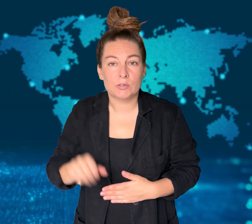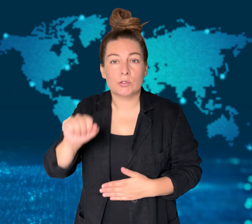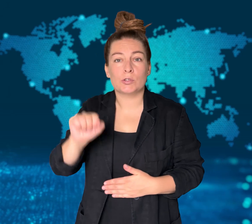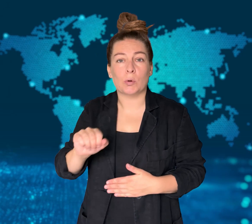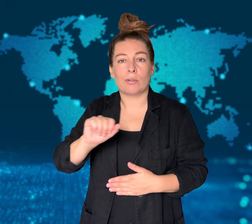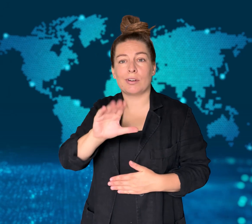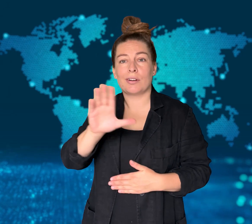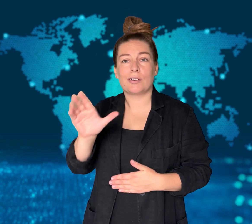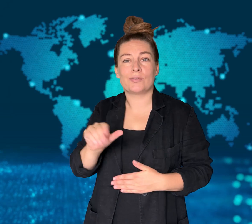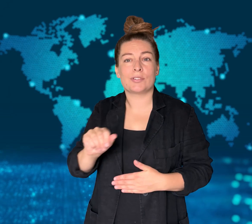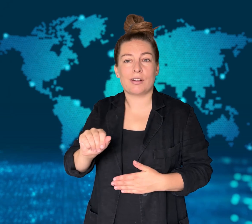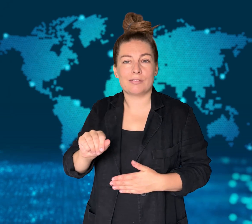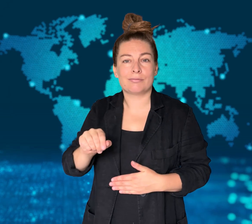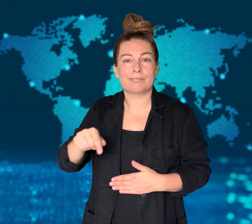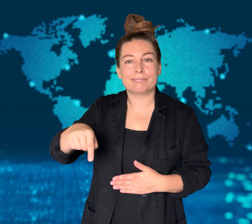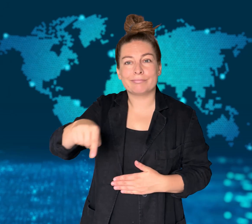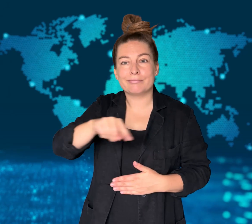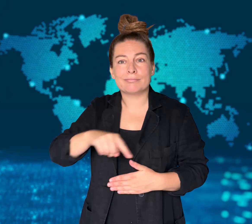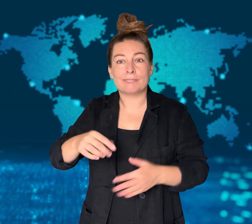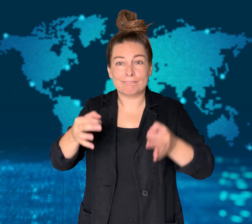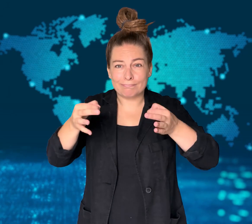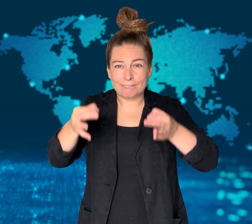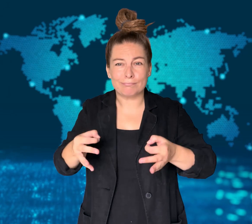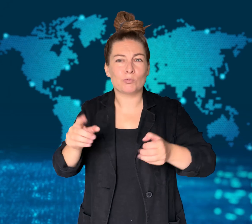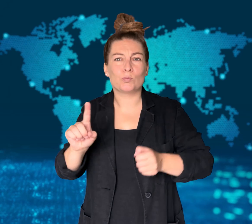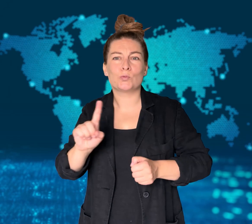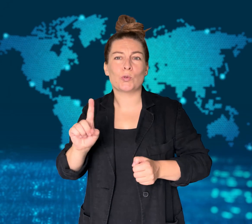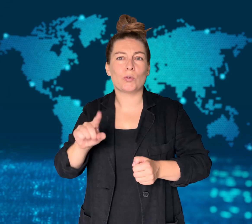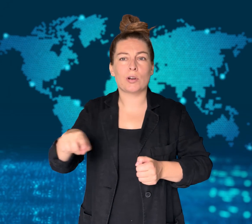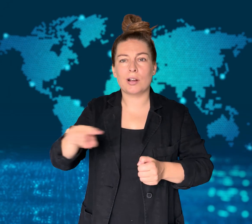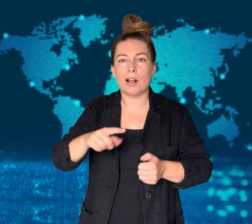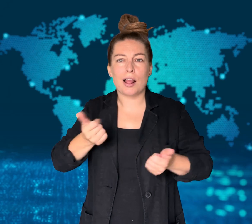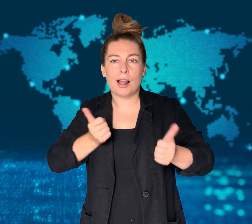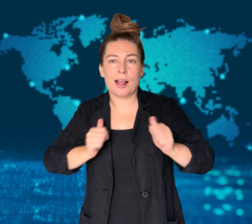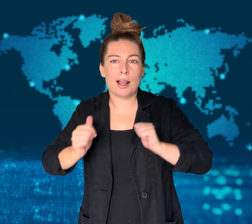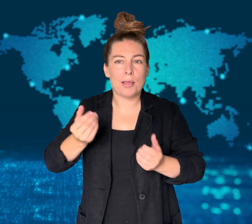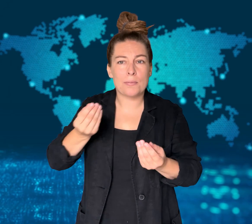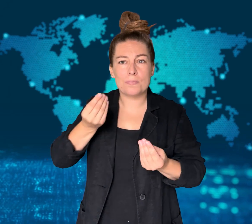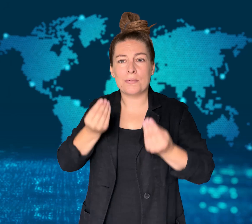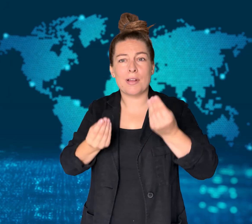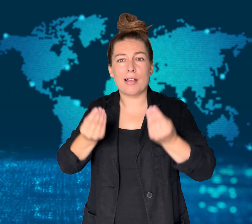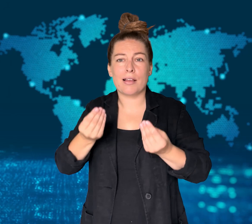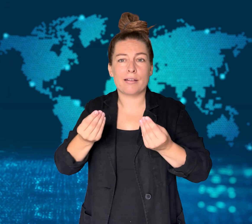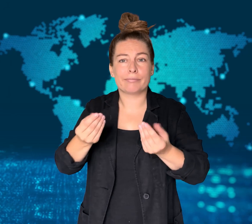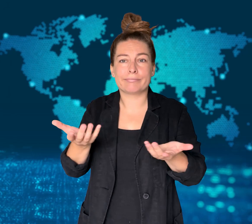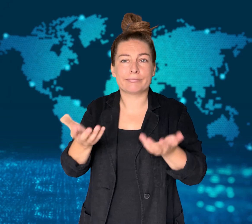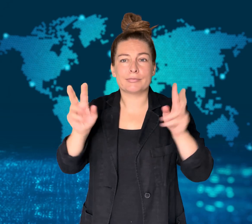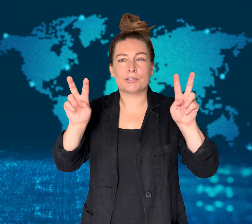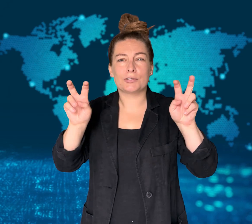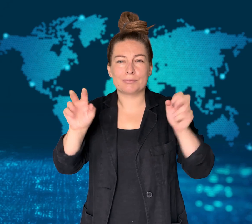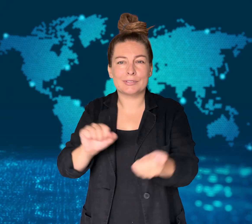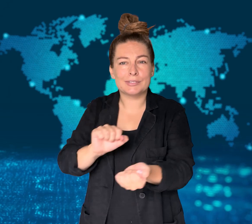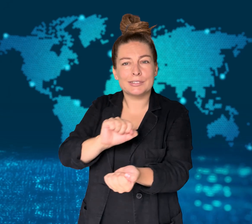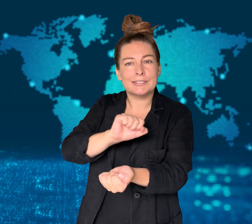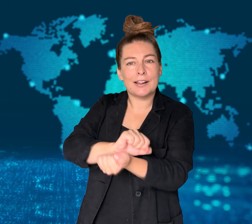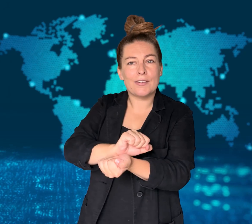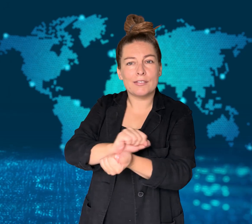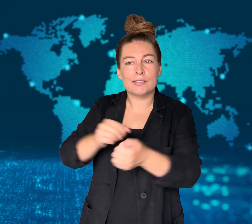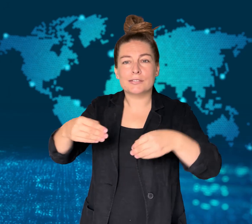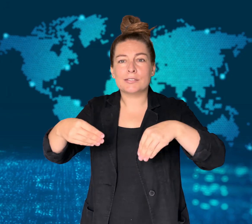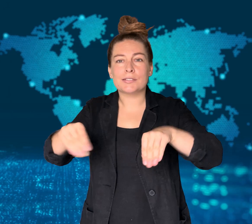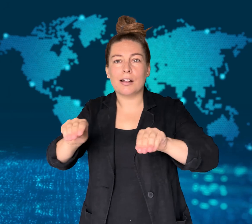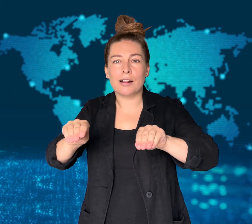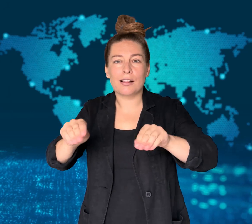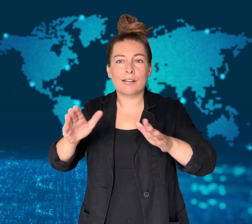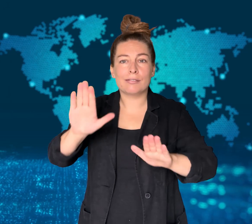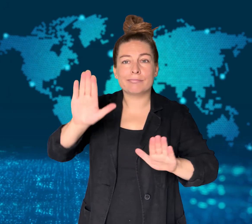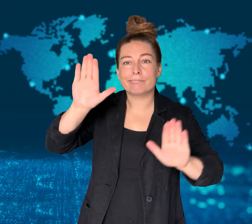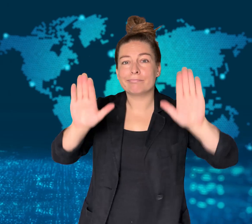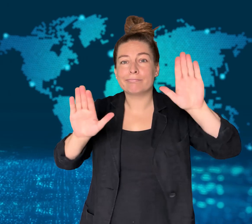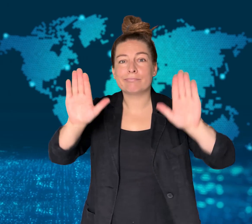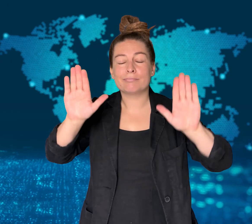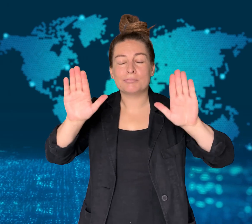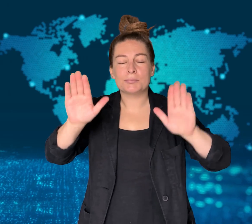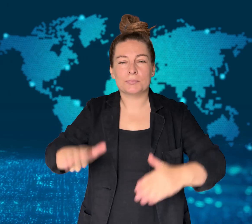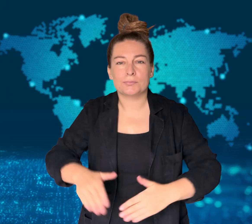"Slave auction" disciplinary